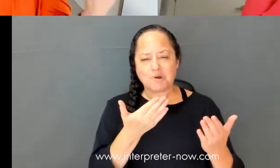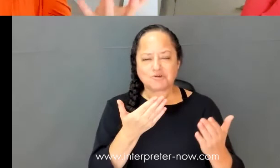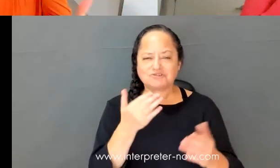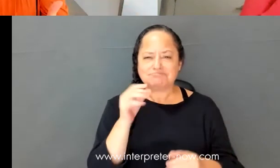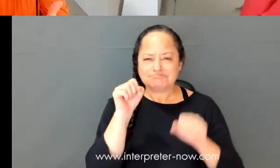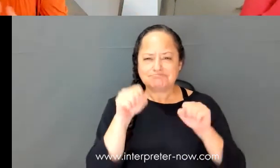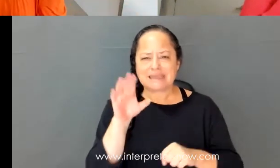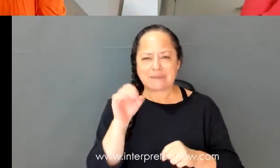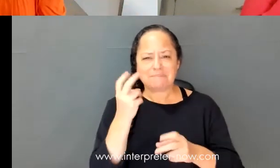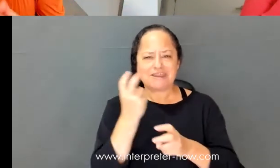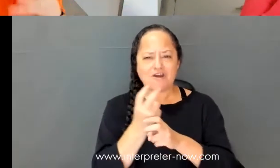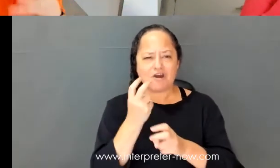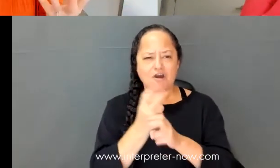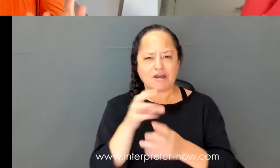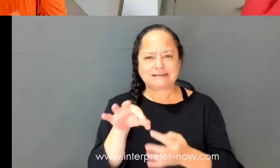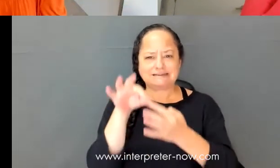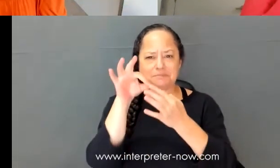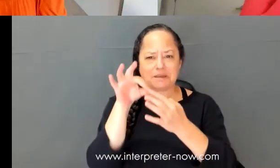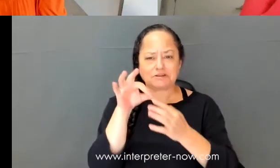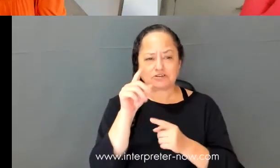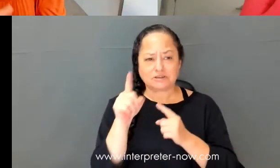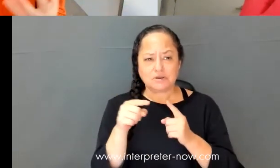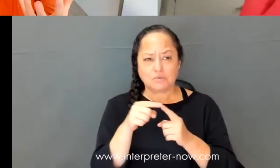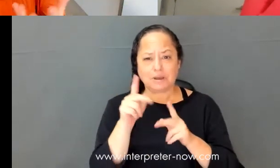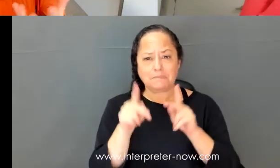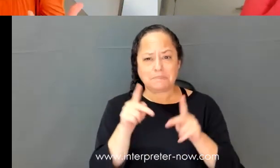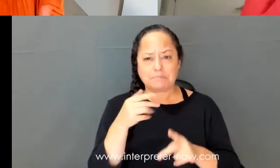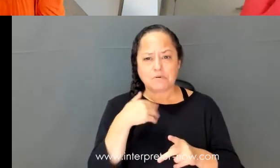And especially hard when people have marginalized identities, right?